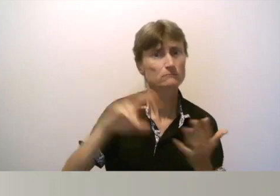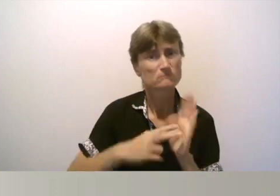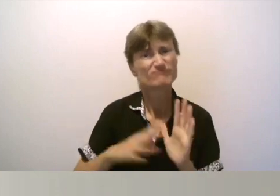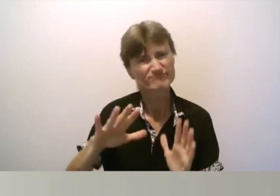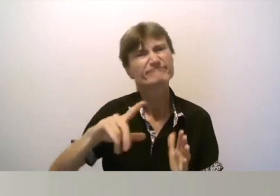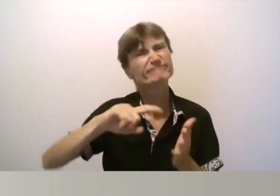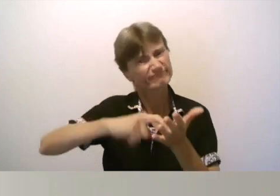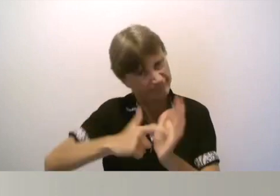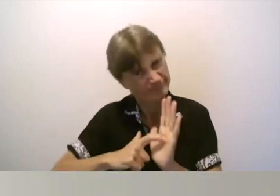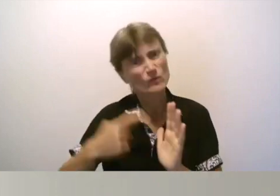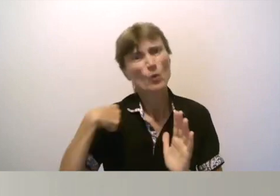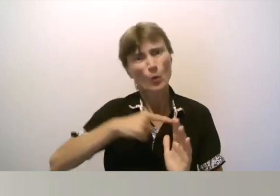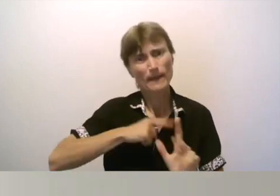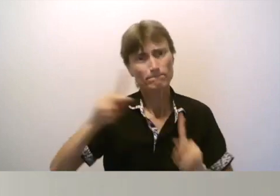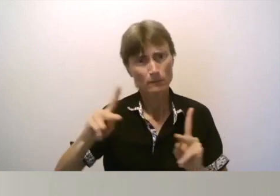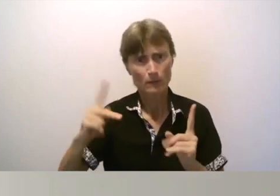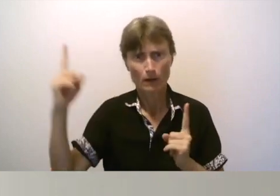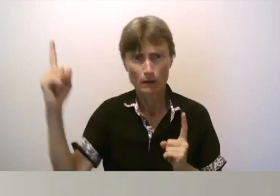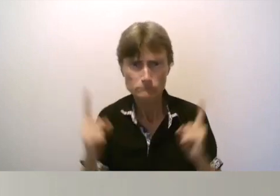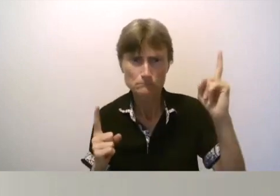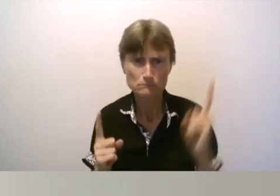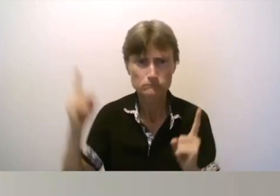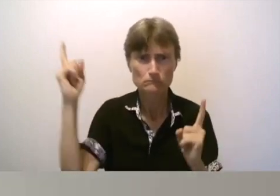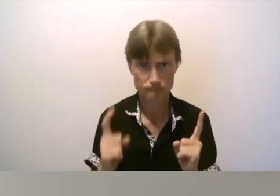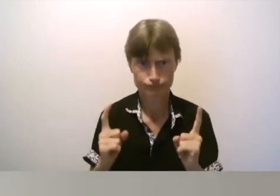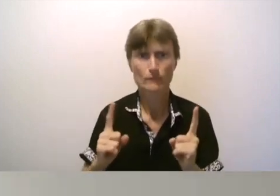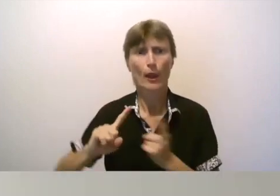um the last thing i wanted to say is just to i just wanted us